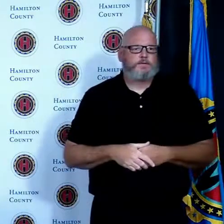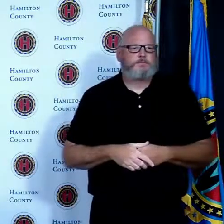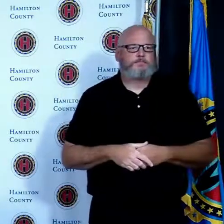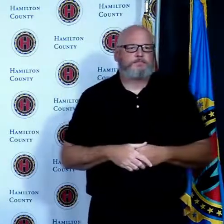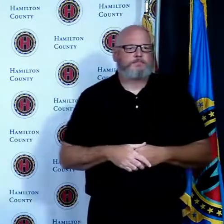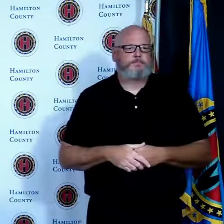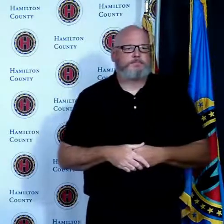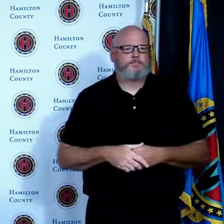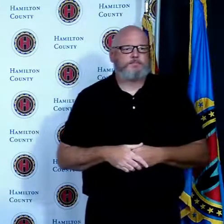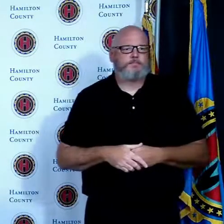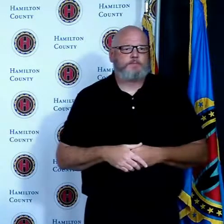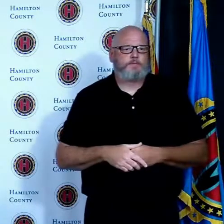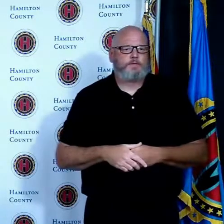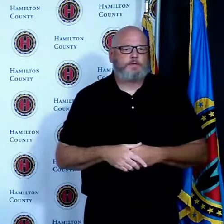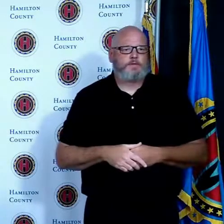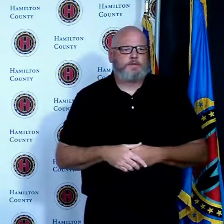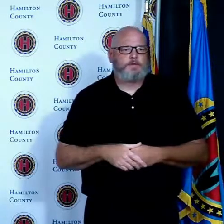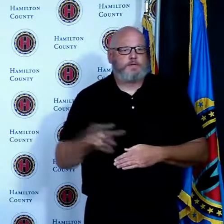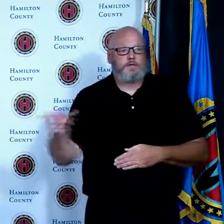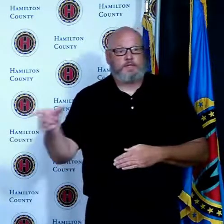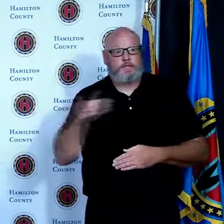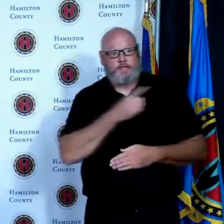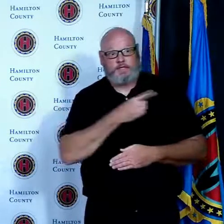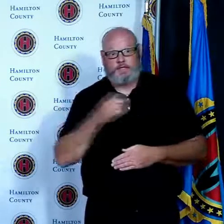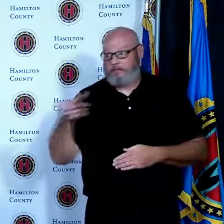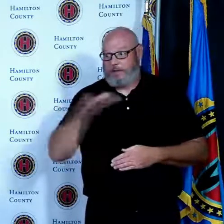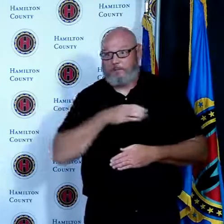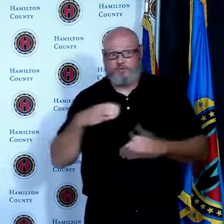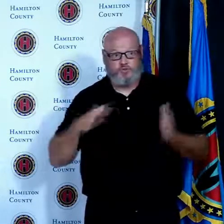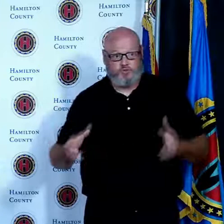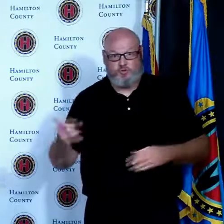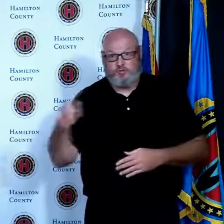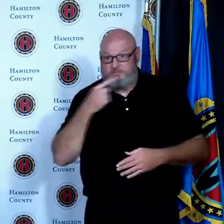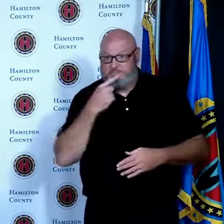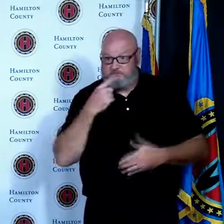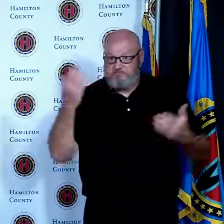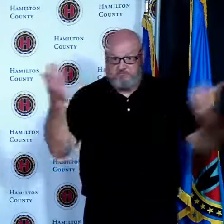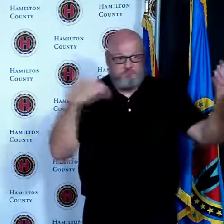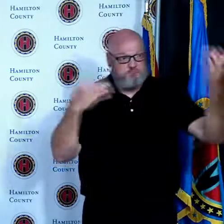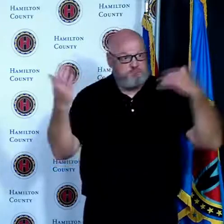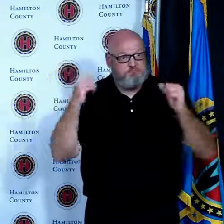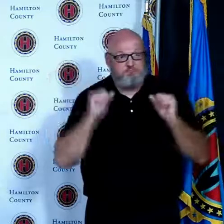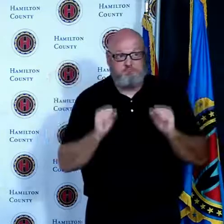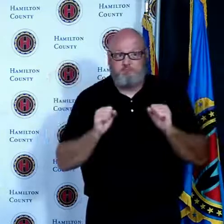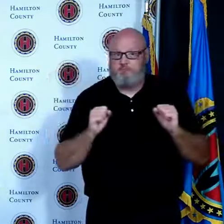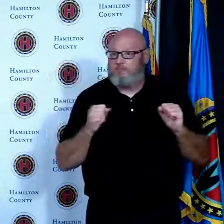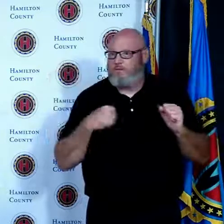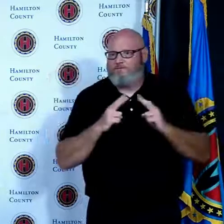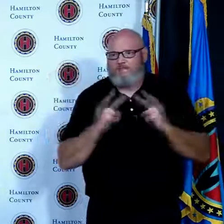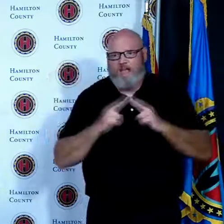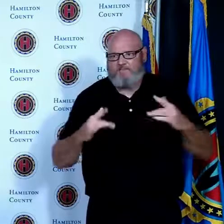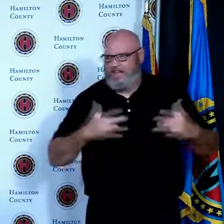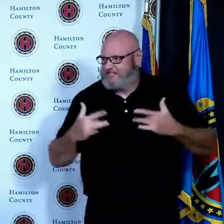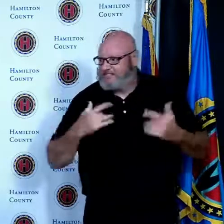but also excited to make sure the testing's available in the most important places in Hamilton County really it's very strategic and